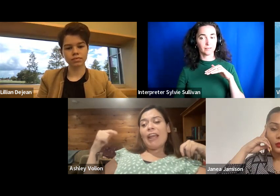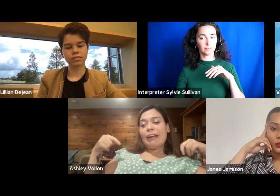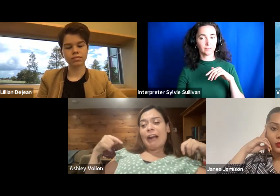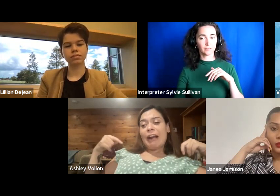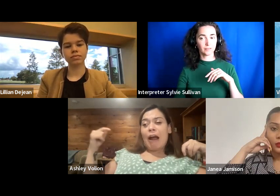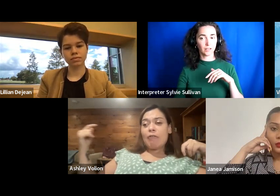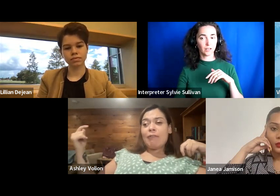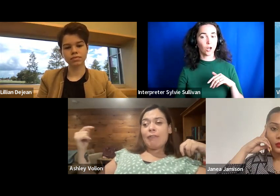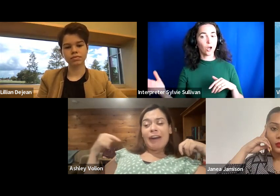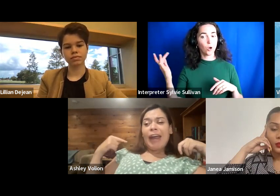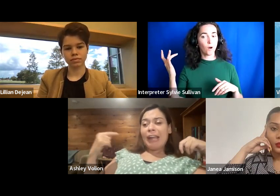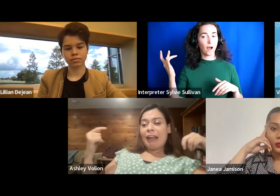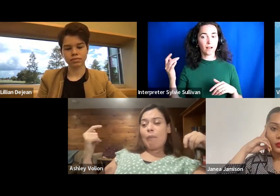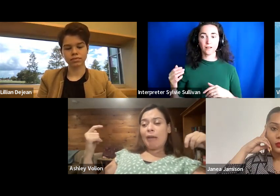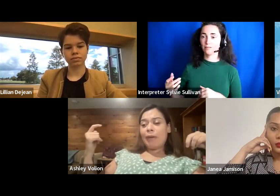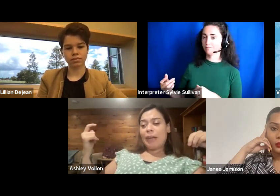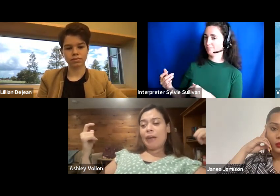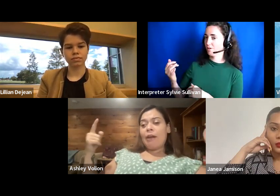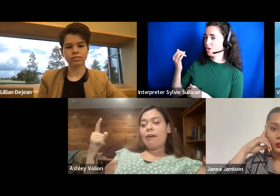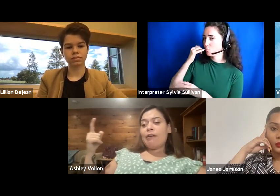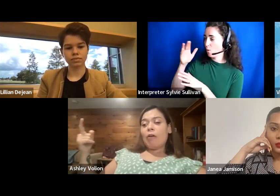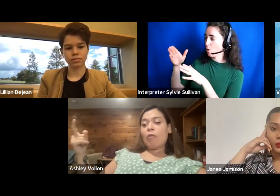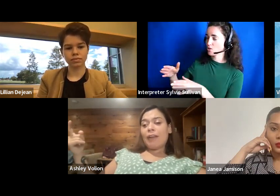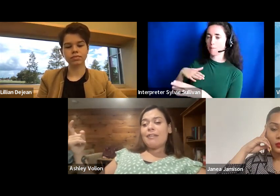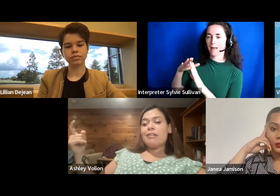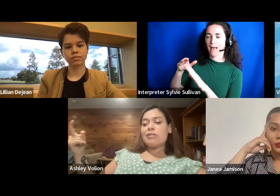I your house every day, and that might be your only socialization.